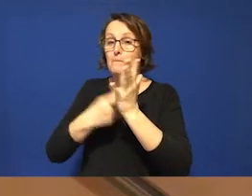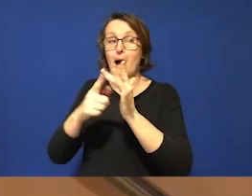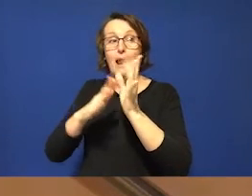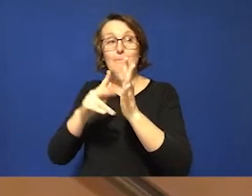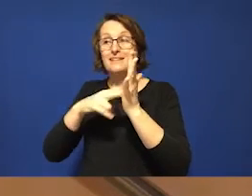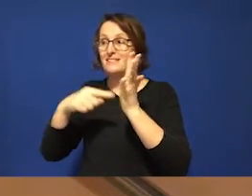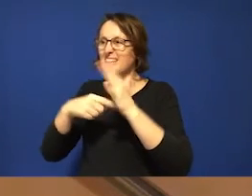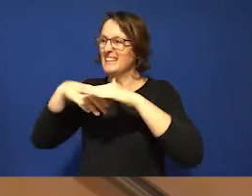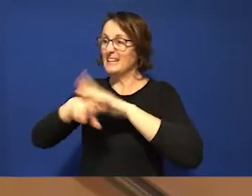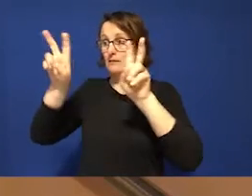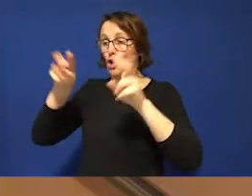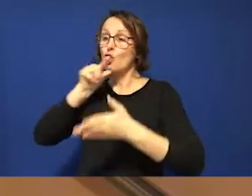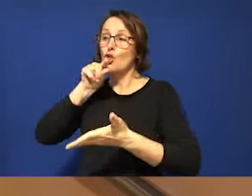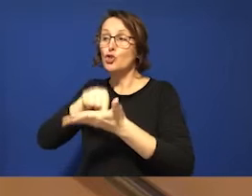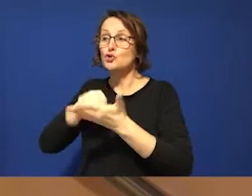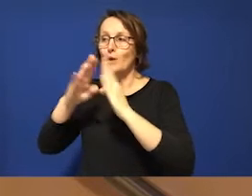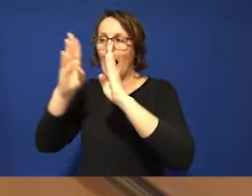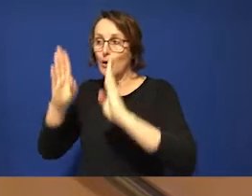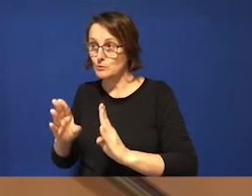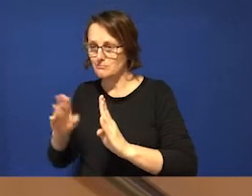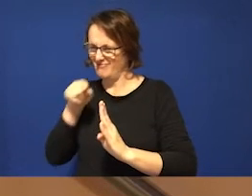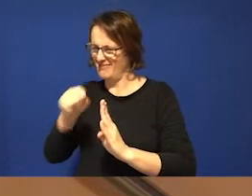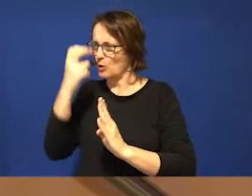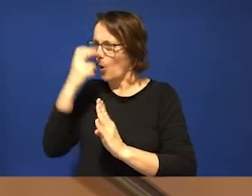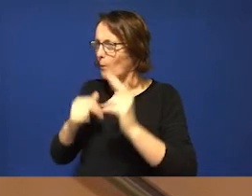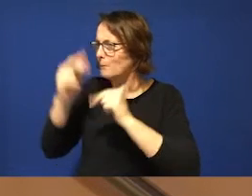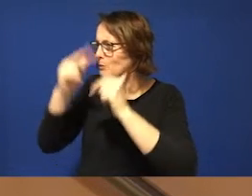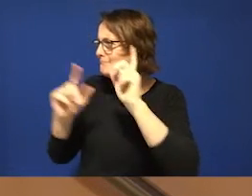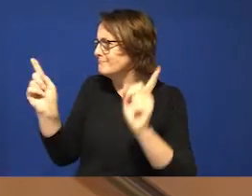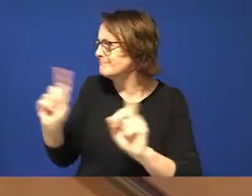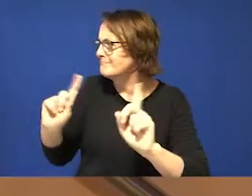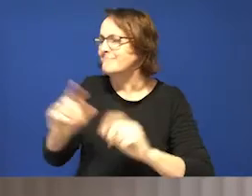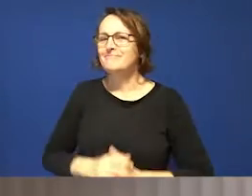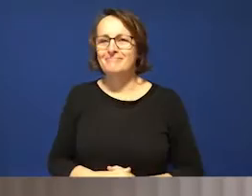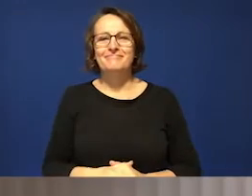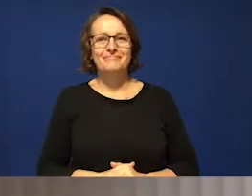and what the problems were that this building was challenged with overcoming? Sure.